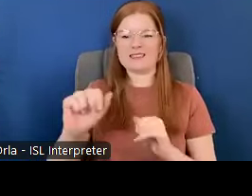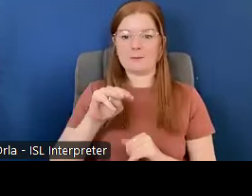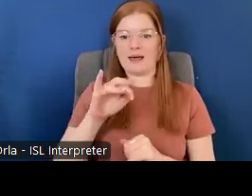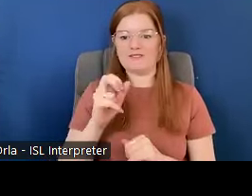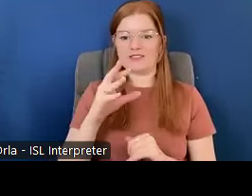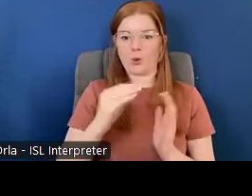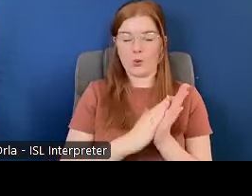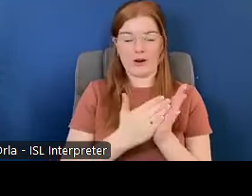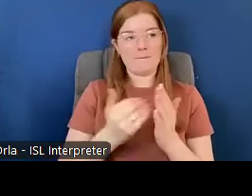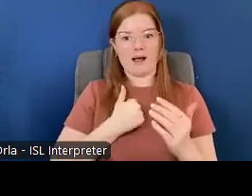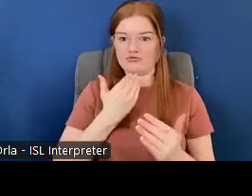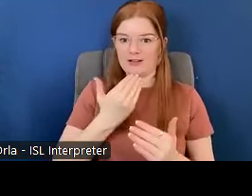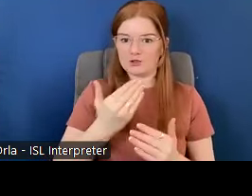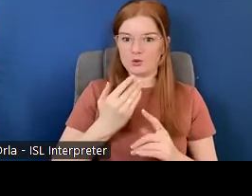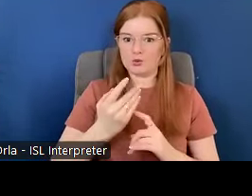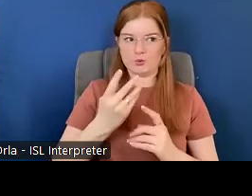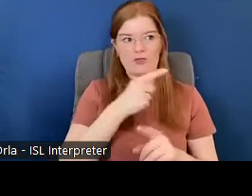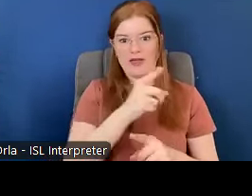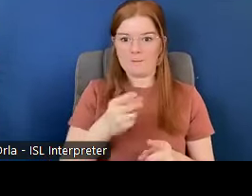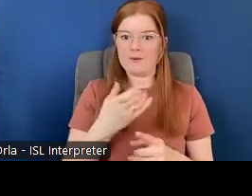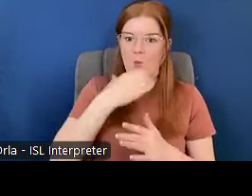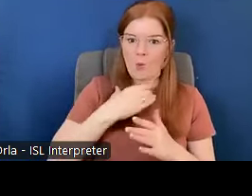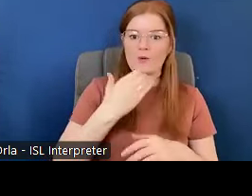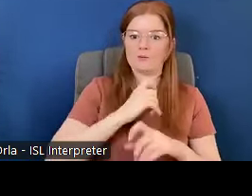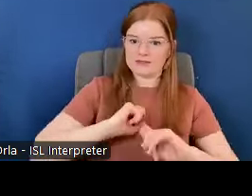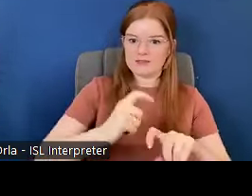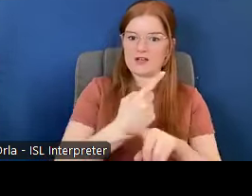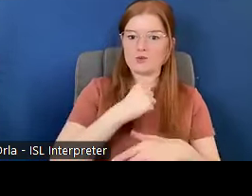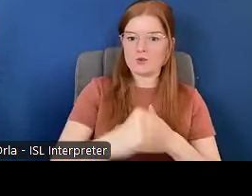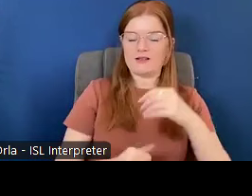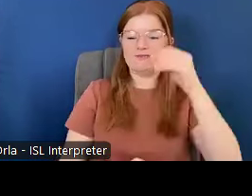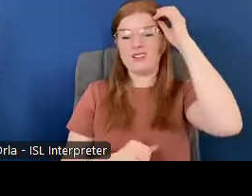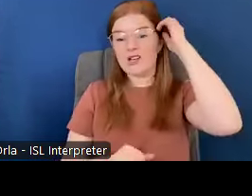gratitude to them remains today as warm as ever. Jellett and Hone's choice of Gleizes